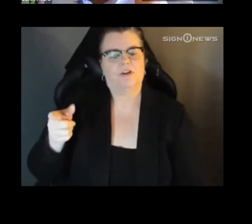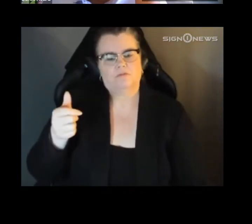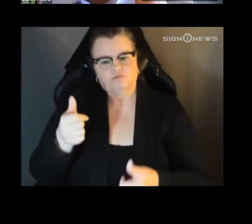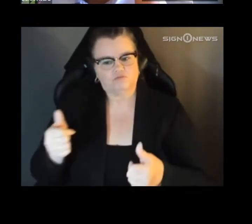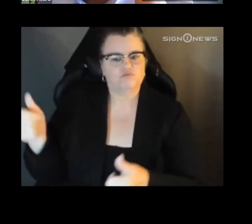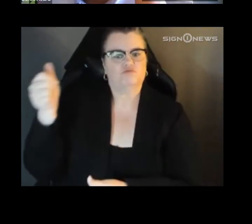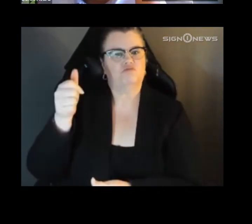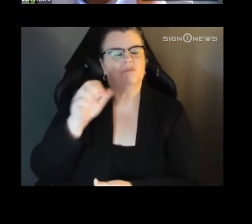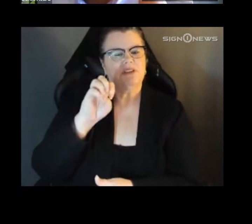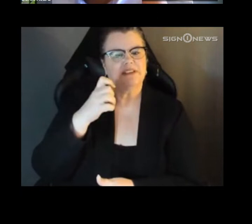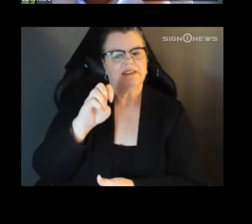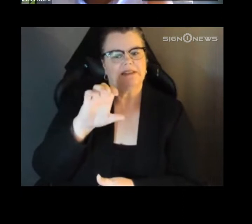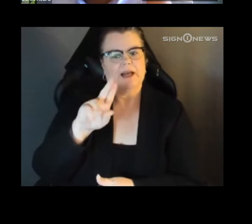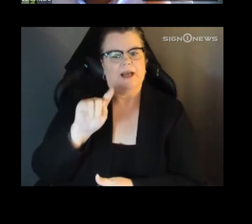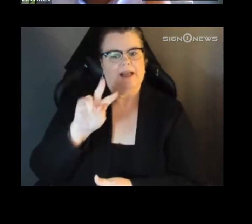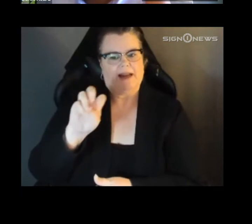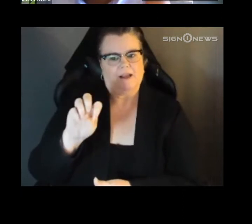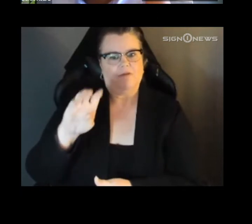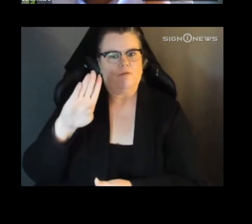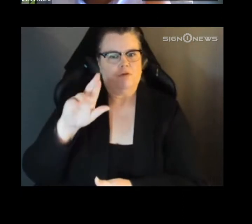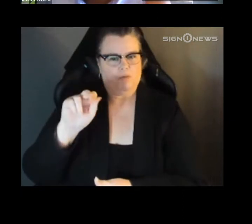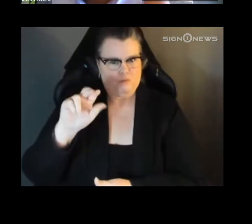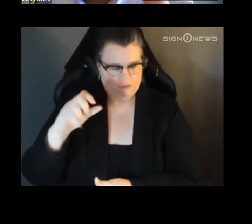of State government